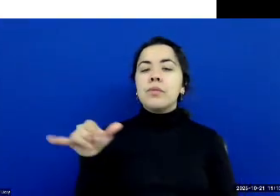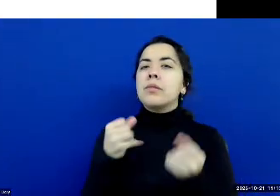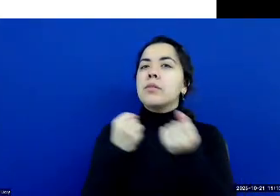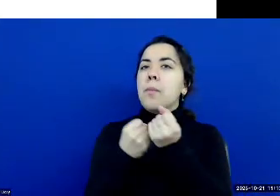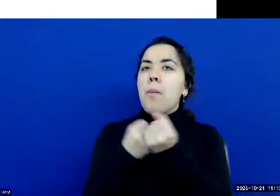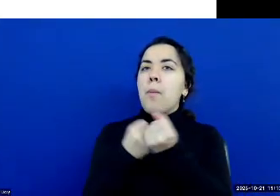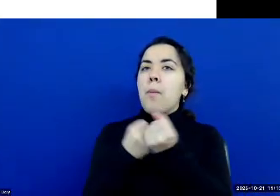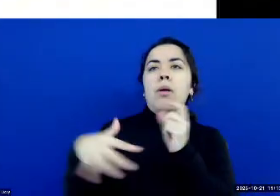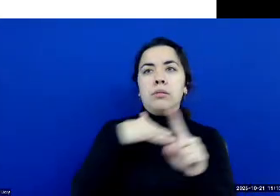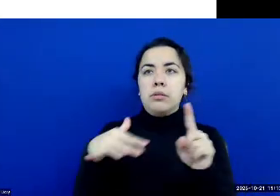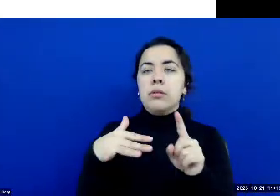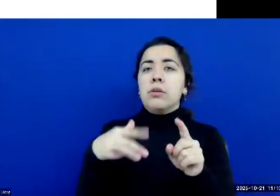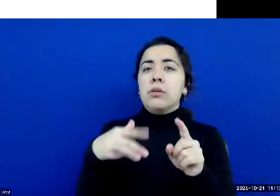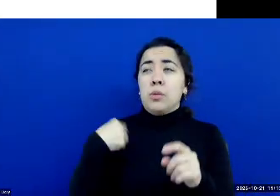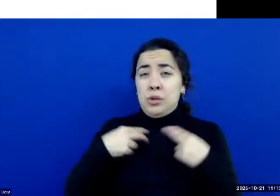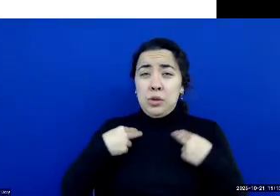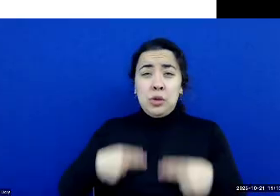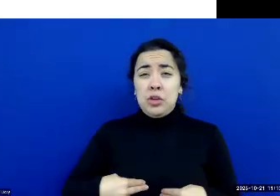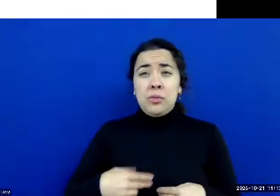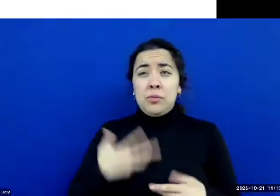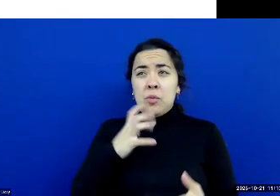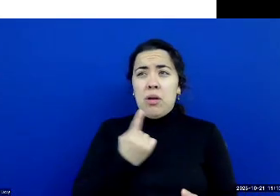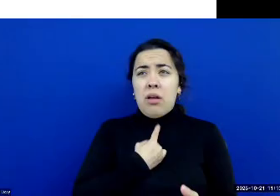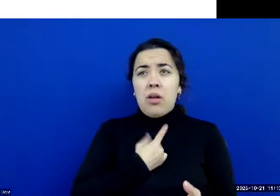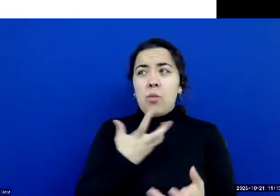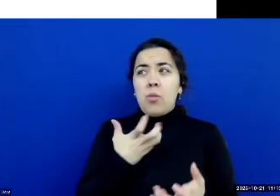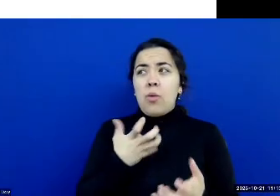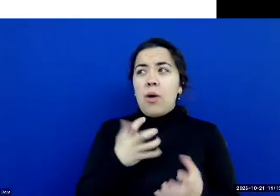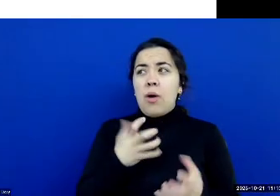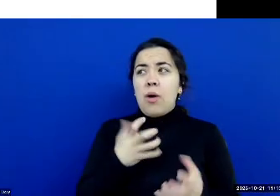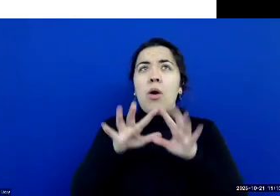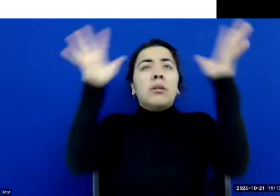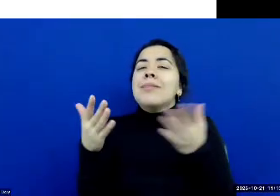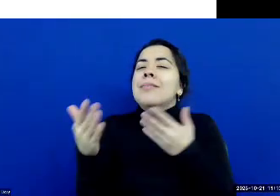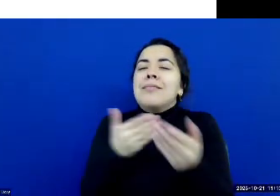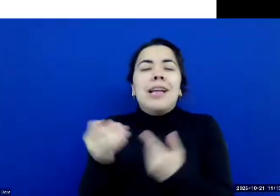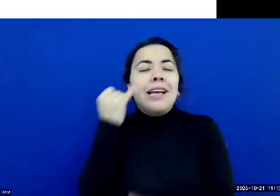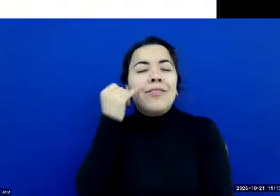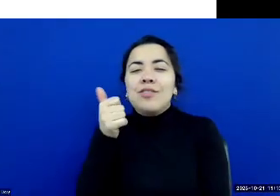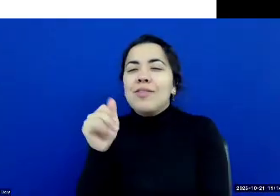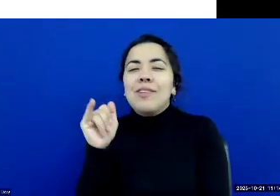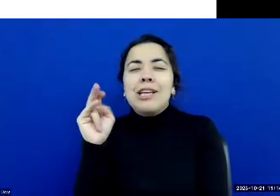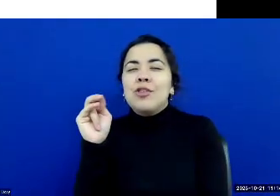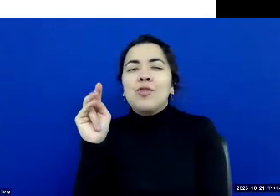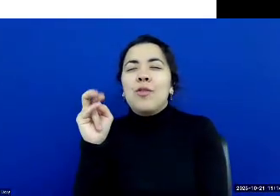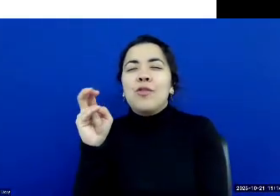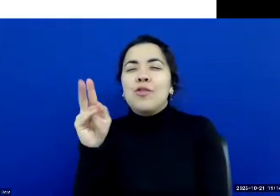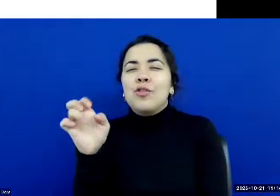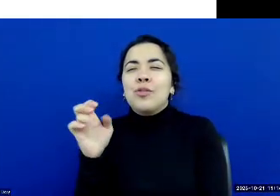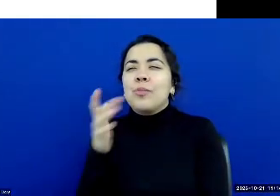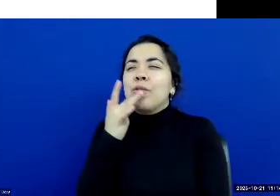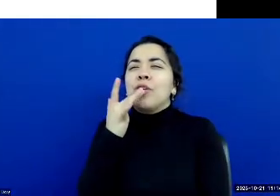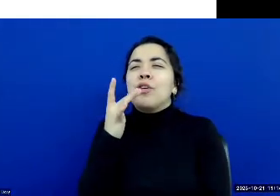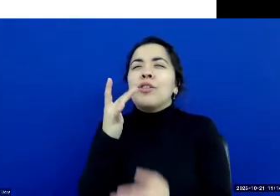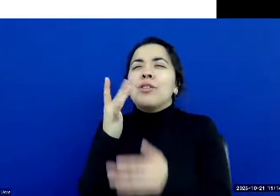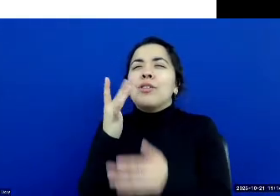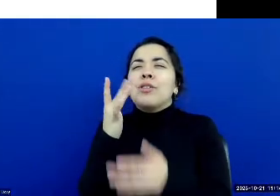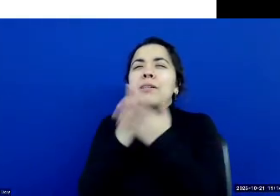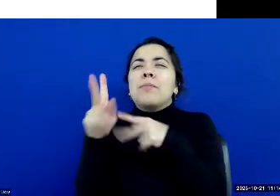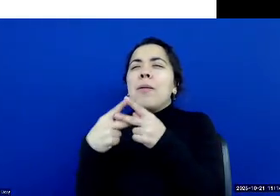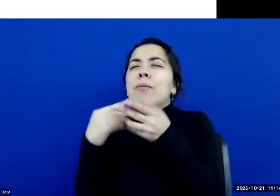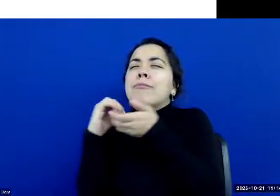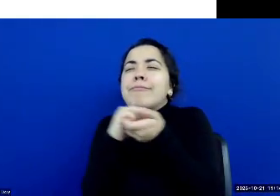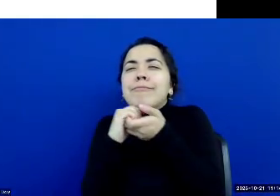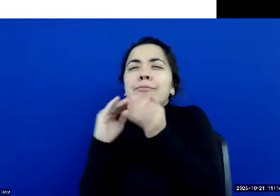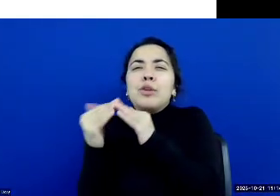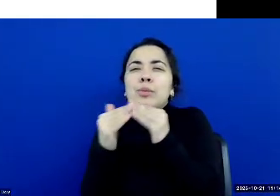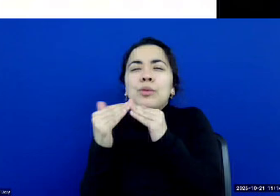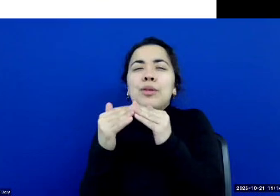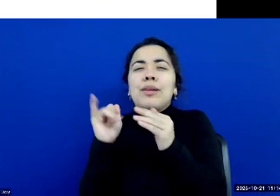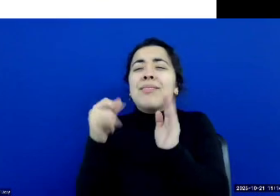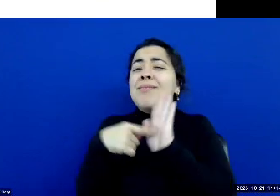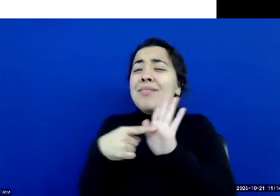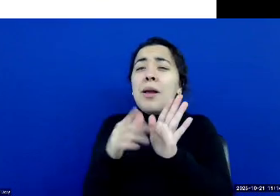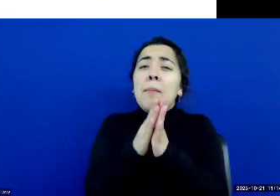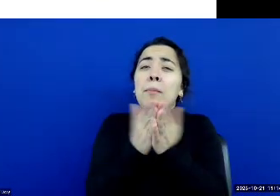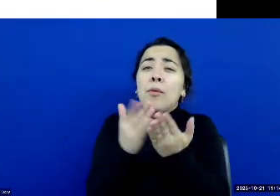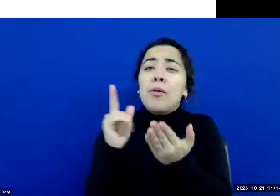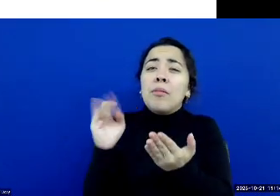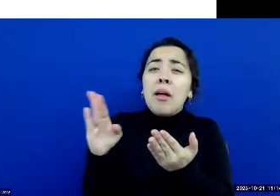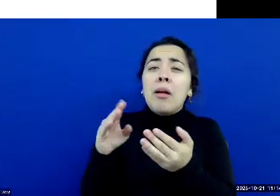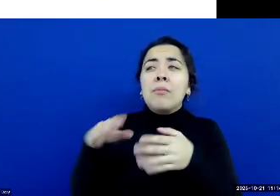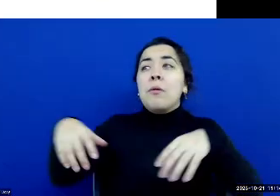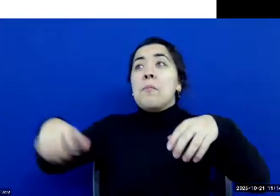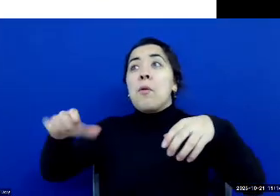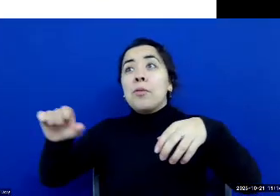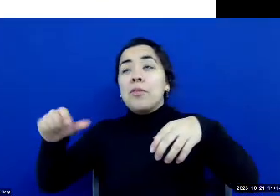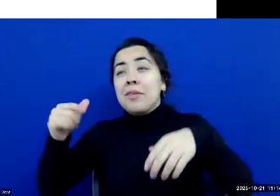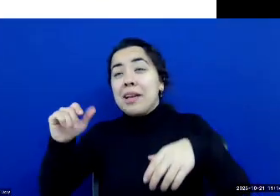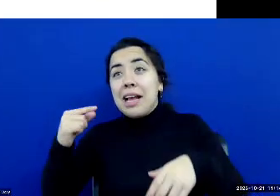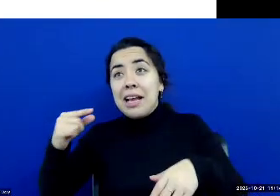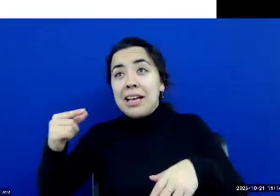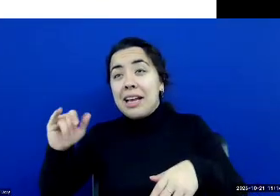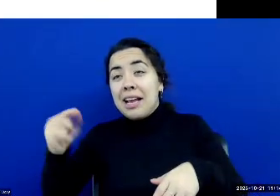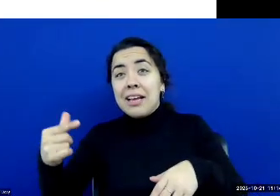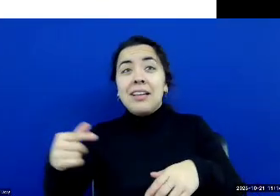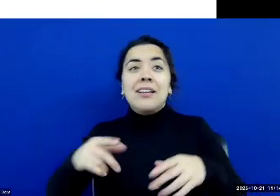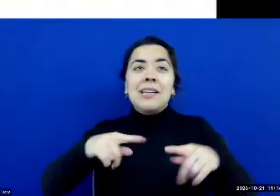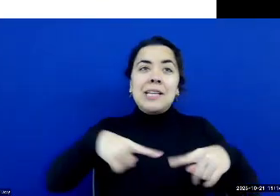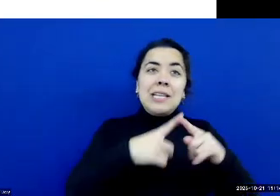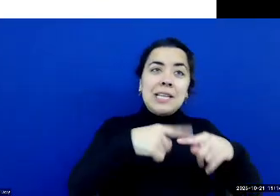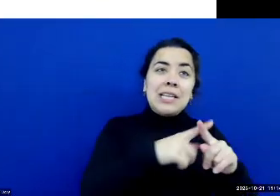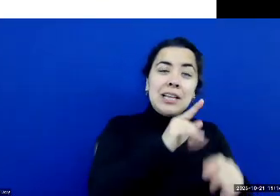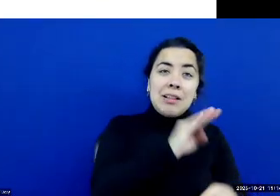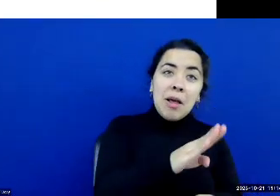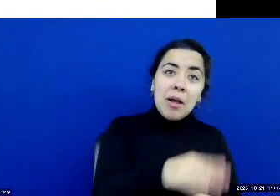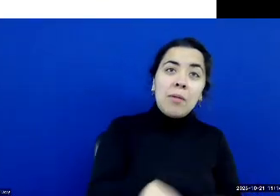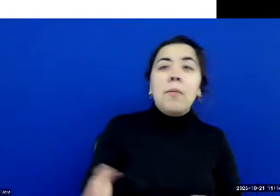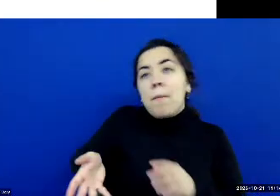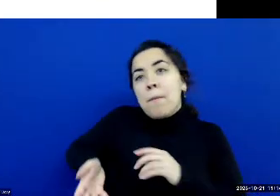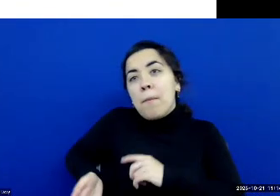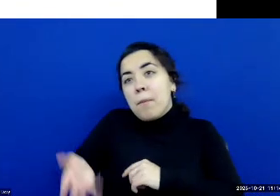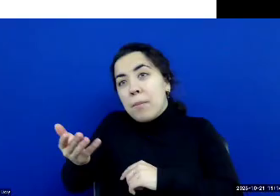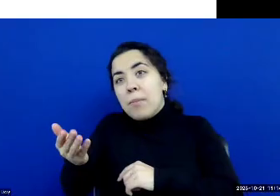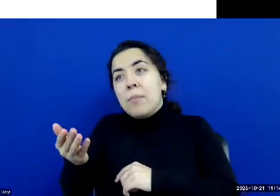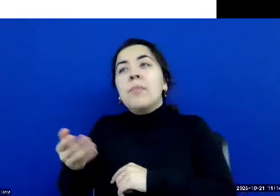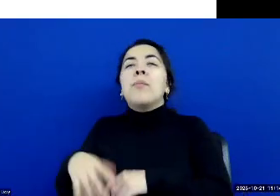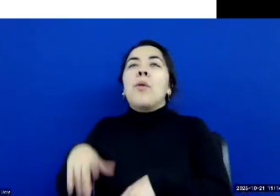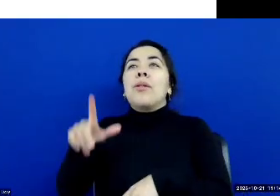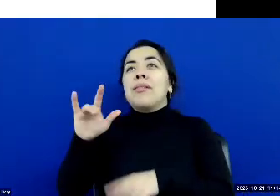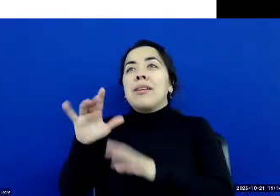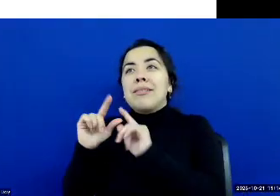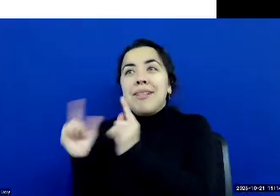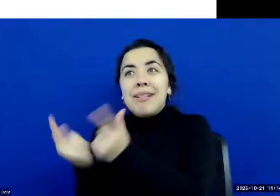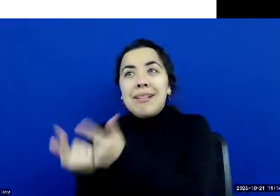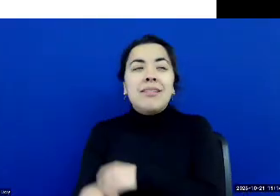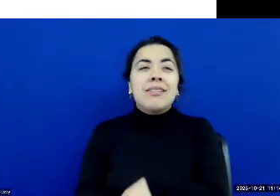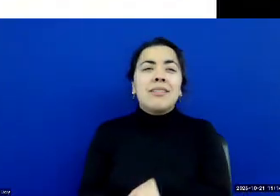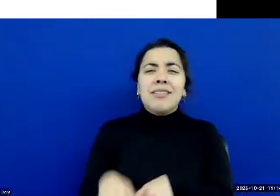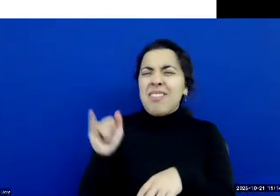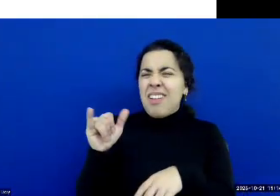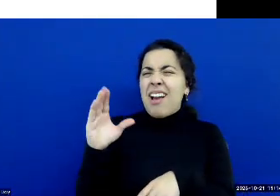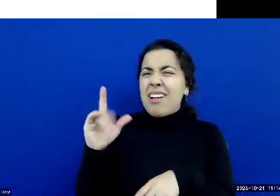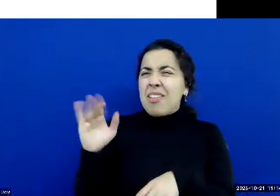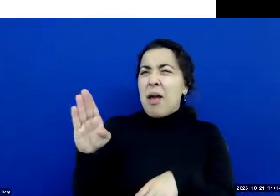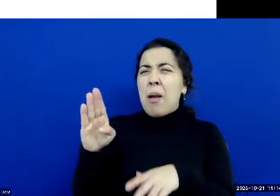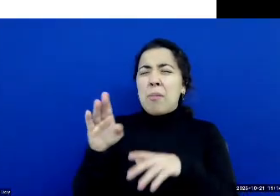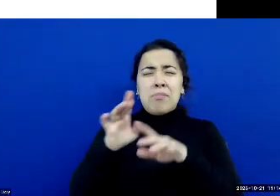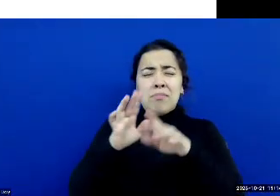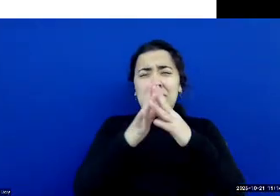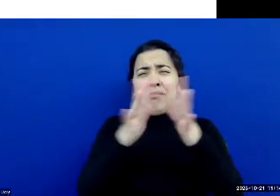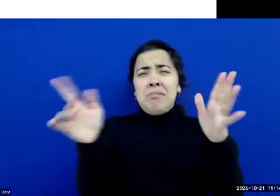Kathleen DeForest: As human beings, we strive to be part of something bigger than ourselves. Even the introverts want some sort of camaraderie and community, right? It's why we have things like book clubs, motorcycle gangs, knitting clubs, bowling leagues. You can find a club for everything under the sun, because we crave that connection.